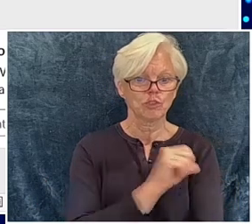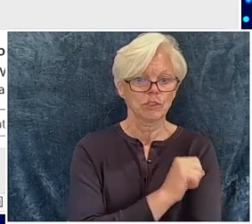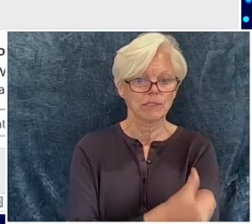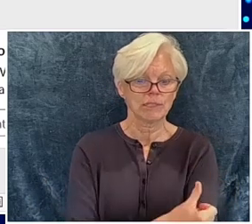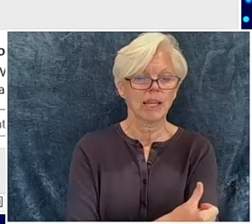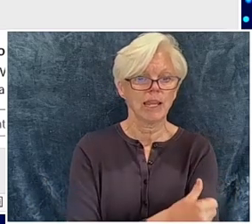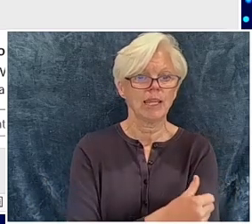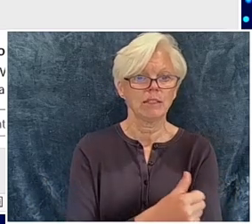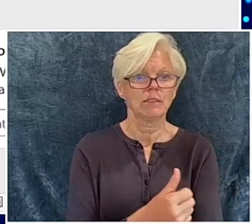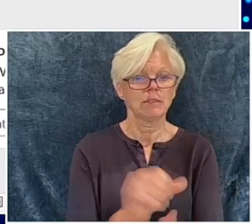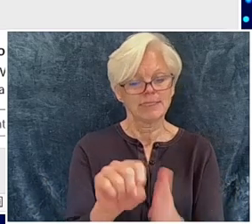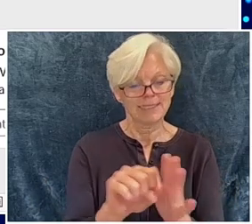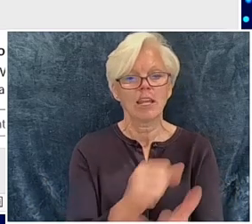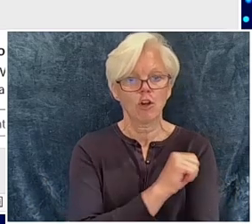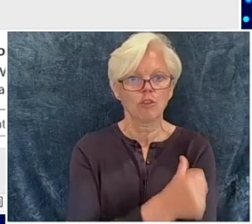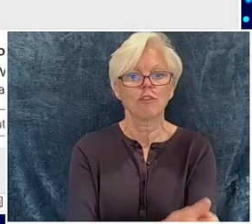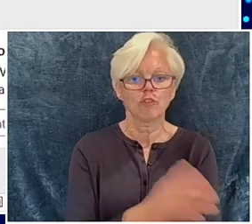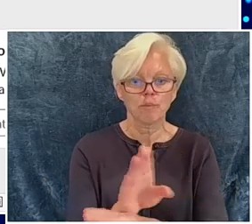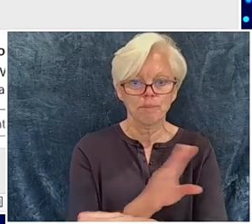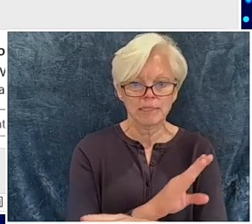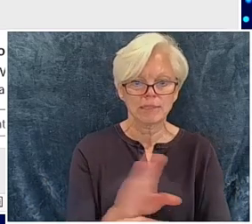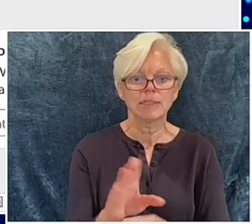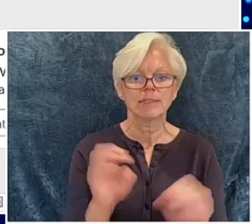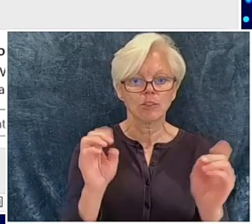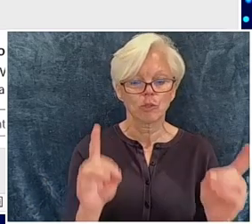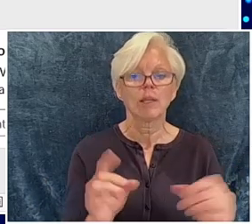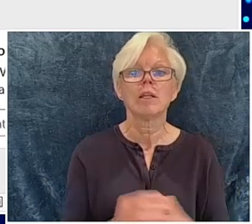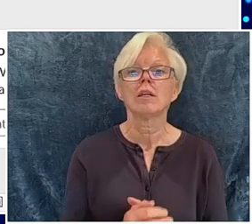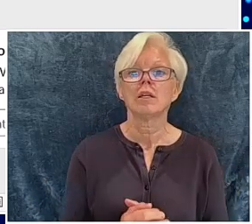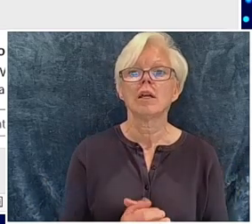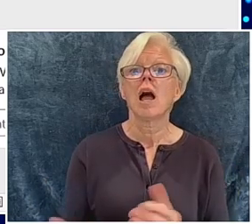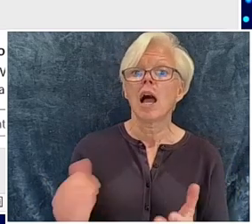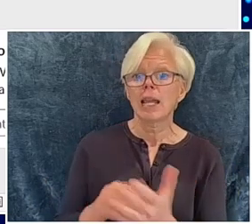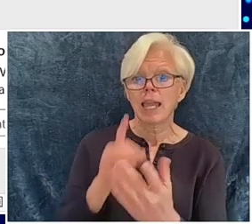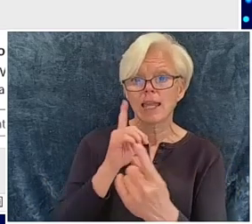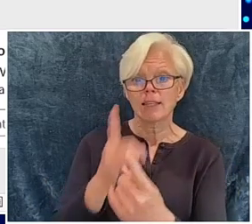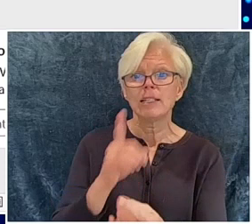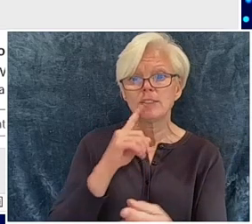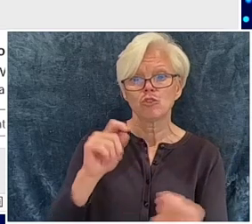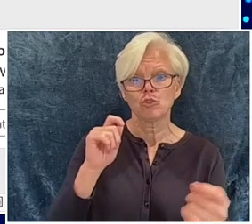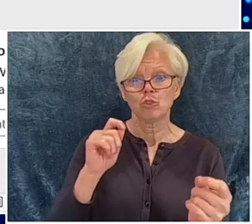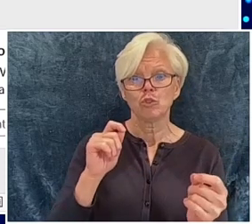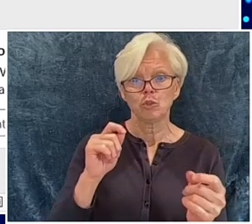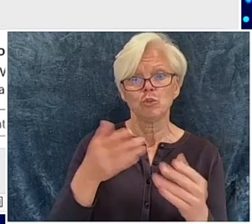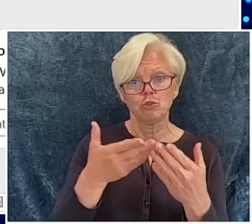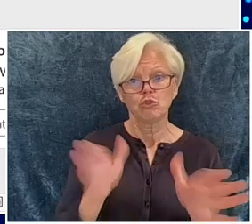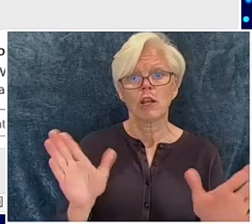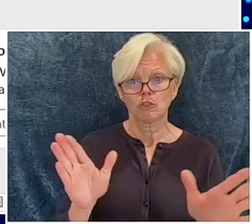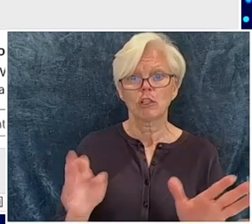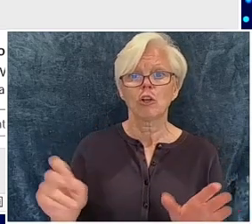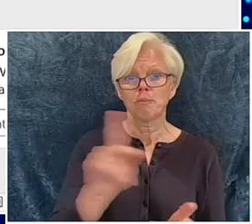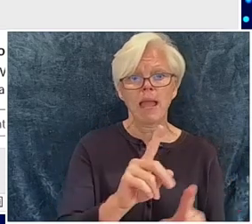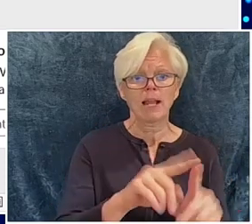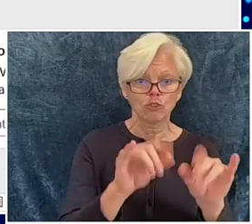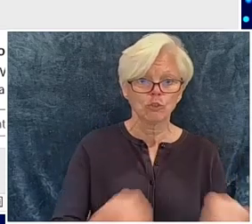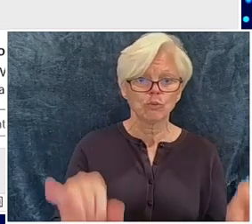And again, yeah, the intent here is to revert generally to status quo where the-